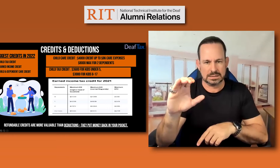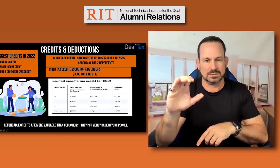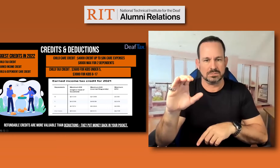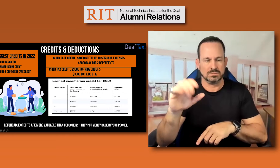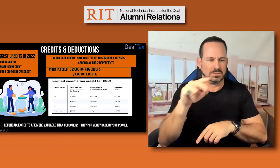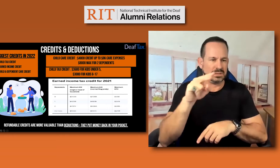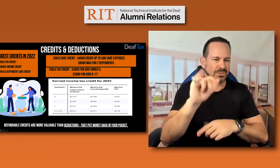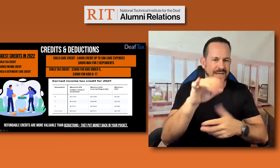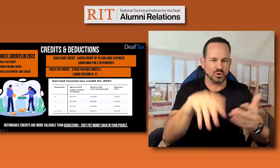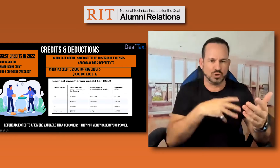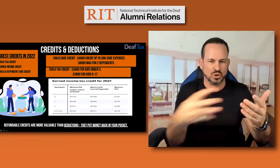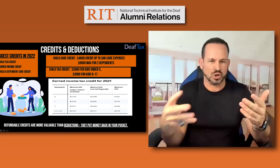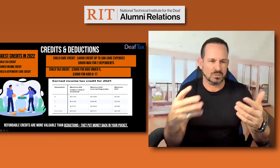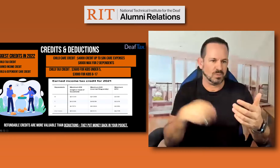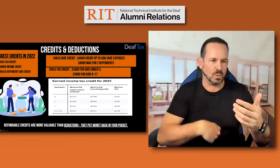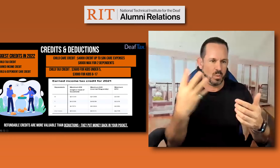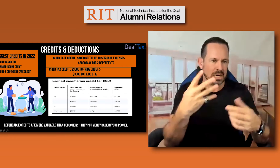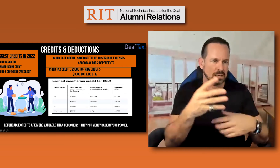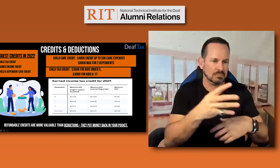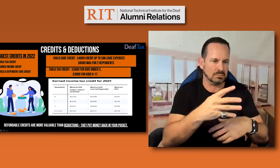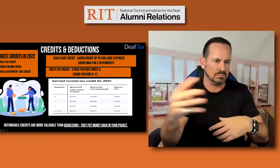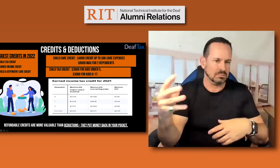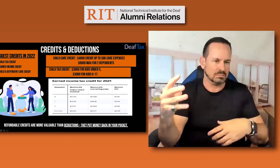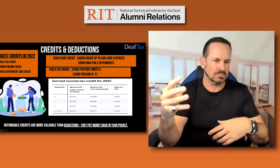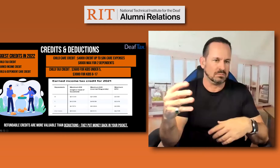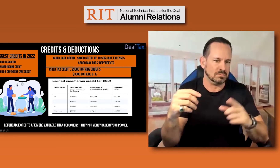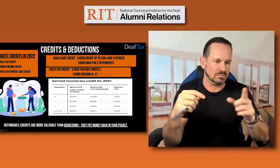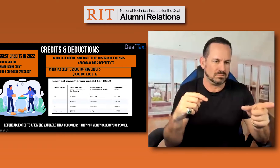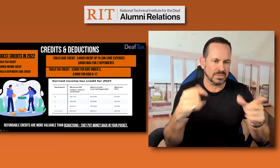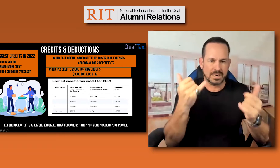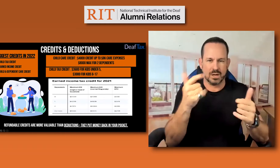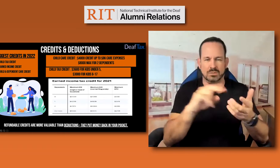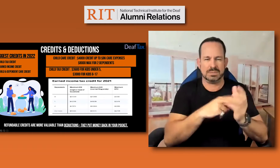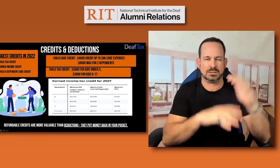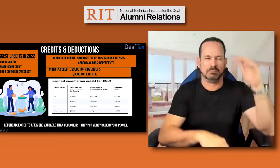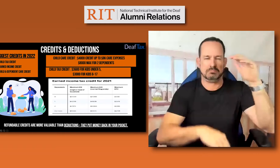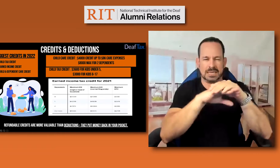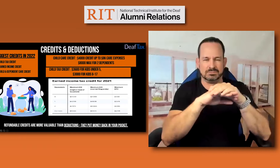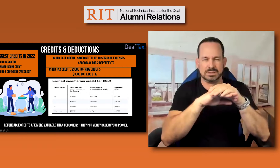EITC. You can see we have a diagram on the slide.